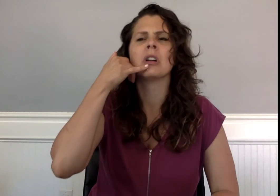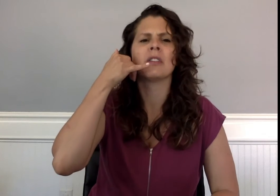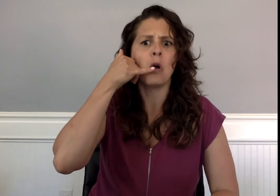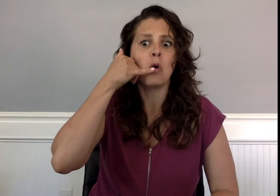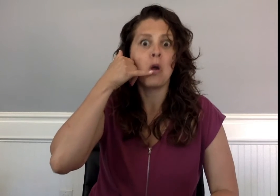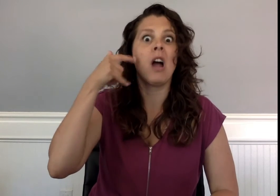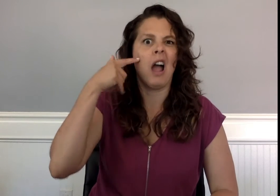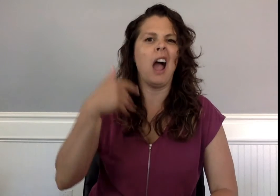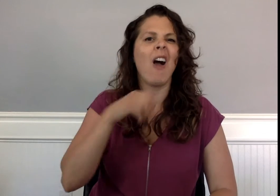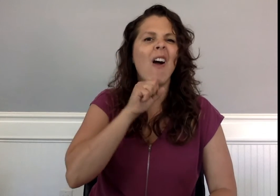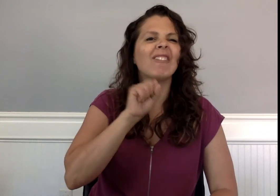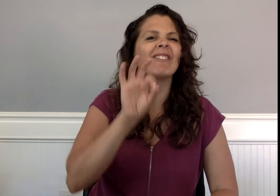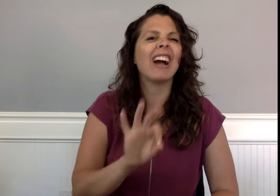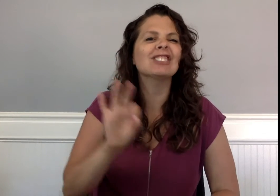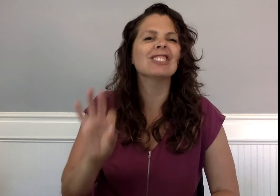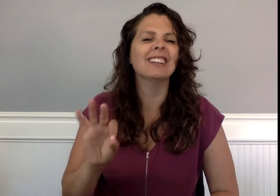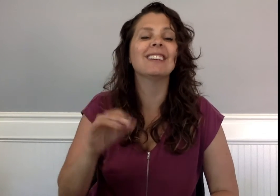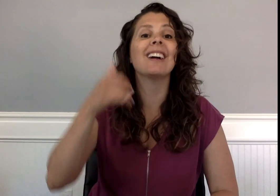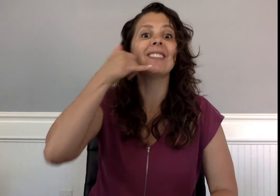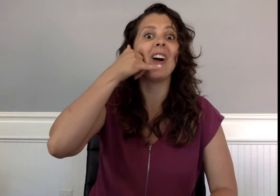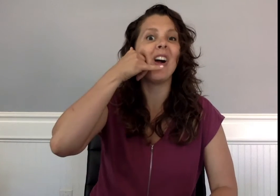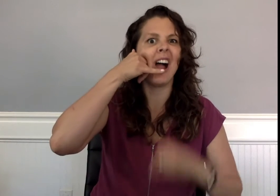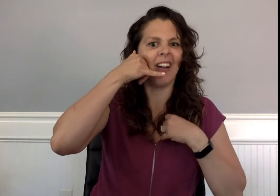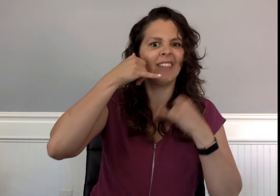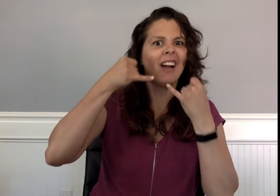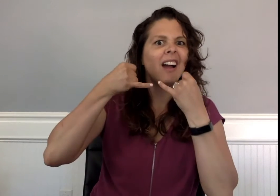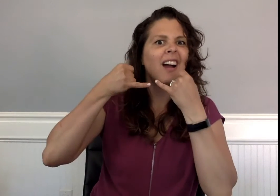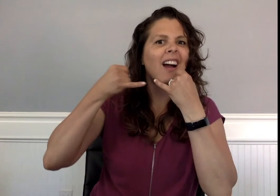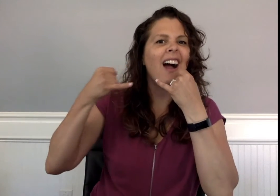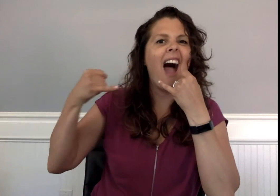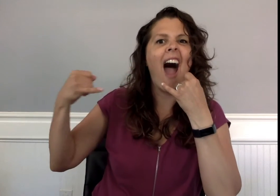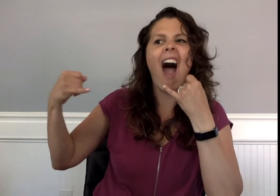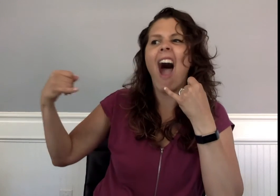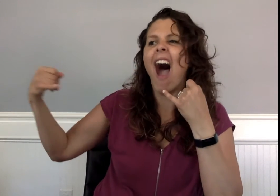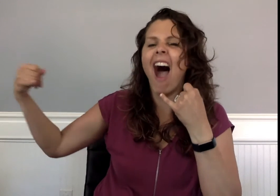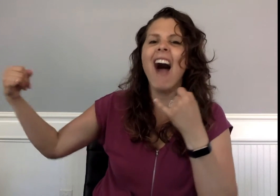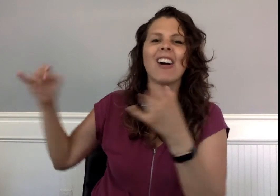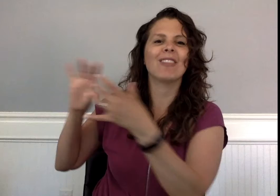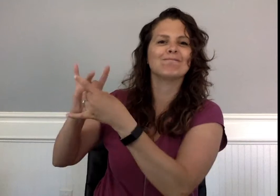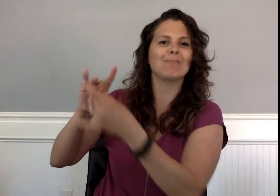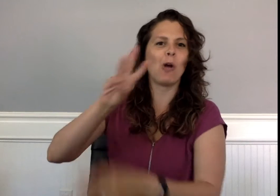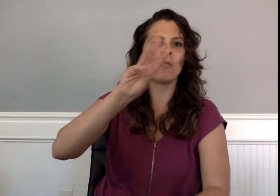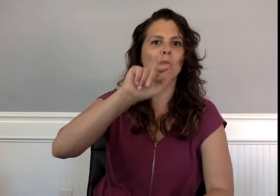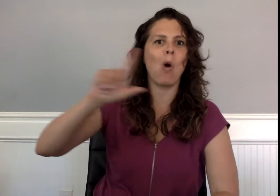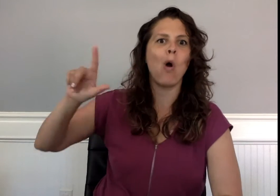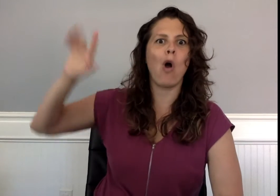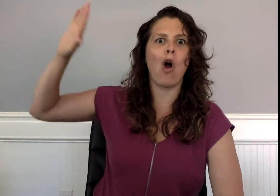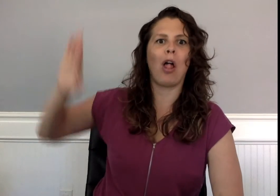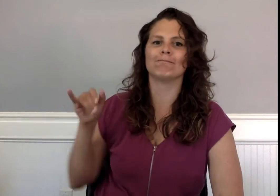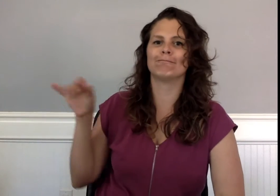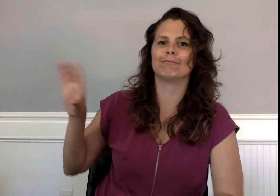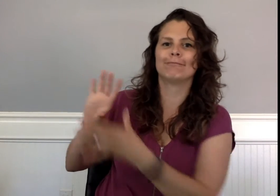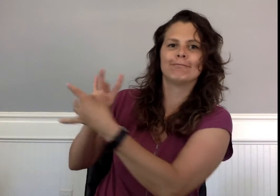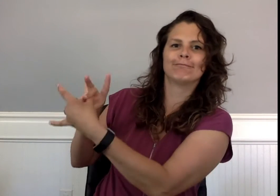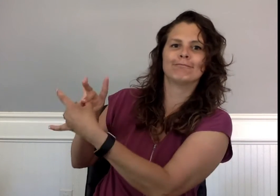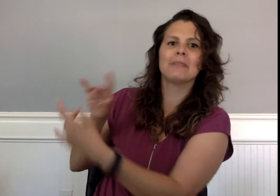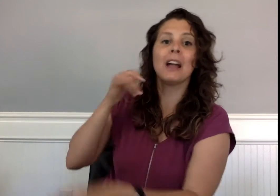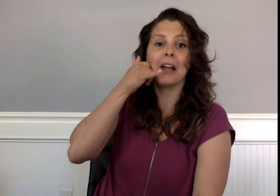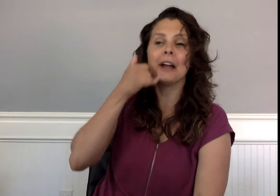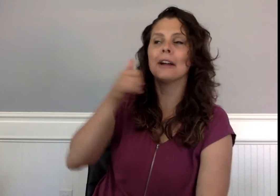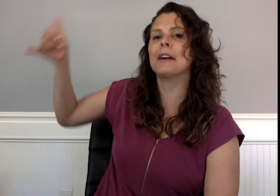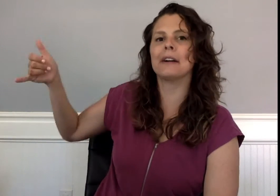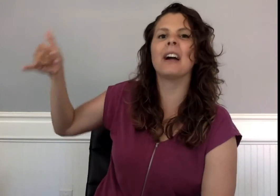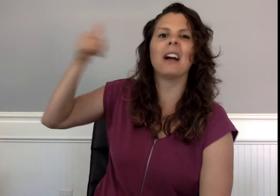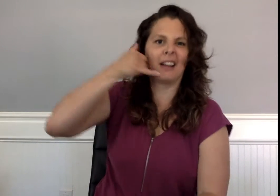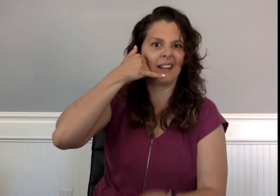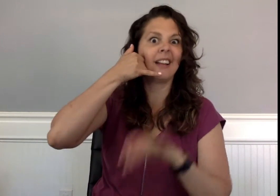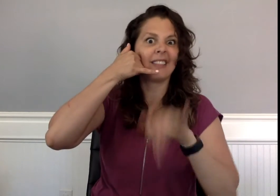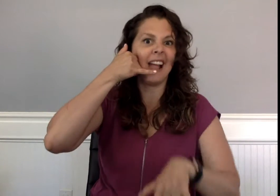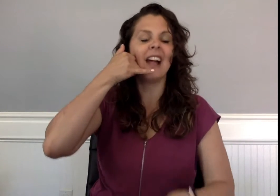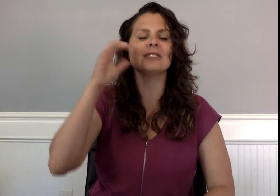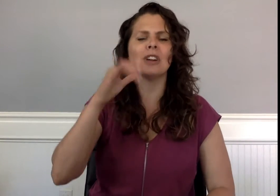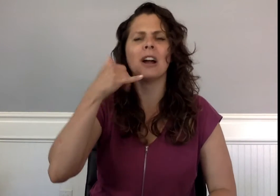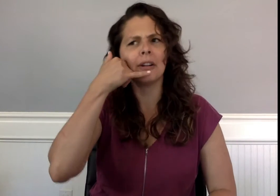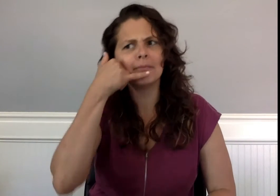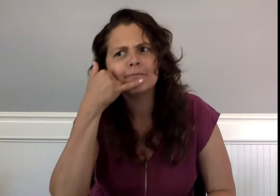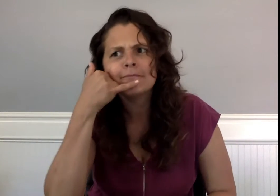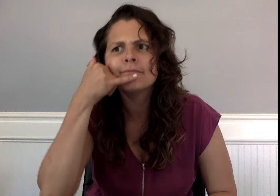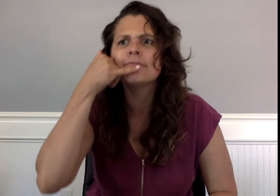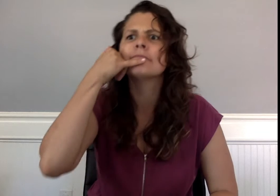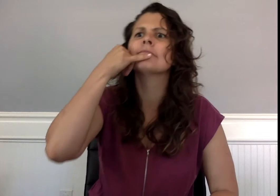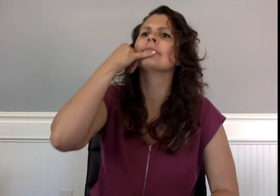This old fashioned phone had a long, curly cord. Charlie could walk back to the kitchen table and still talk.